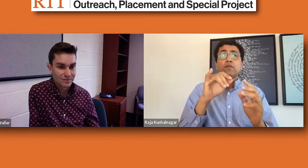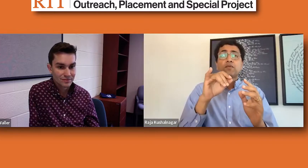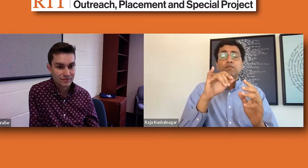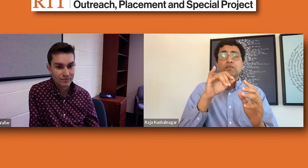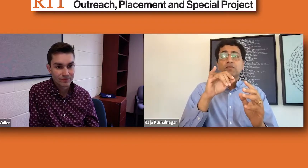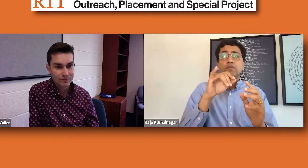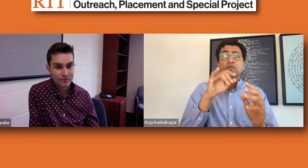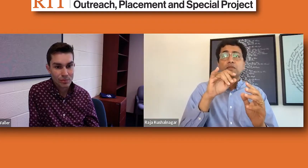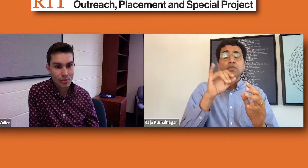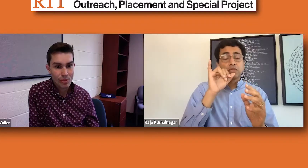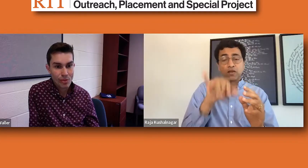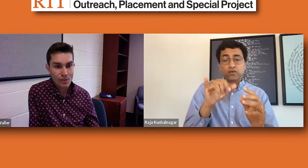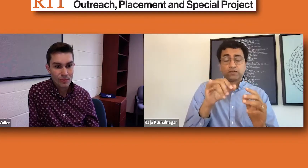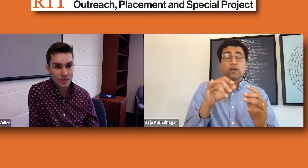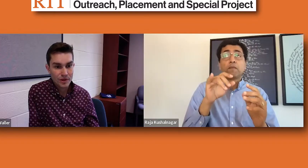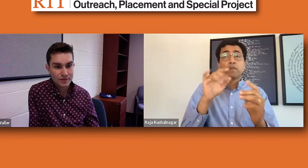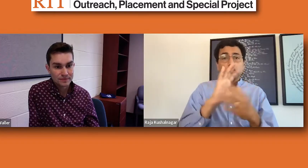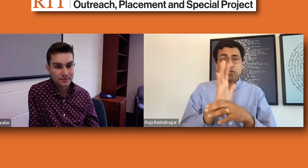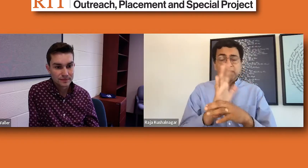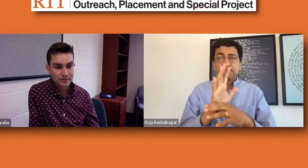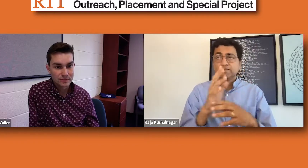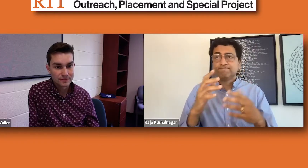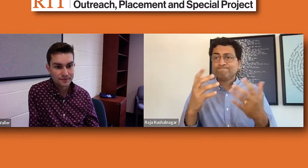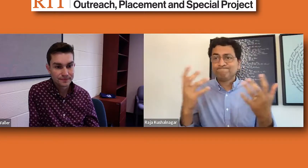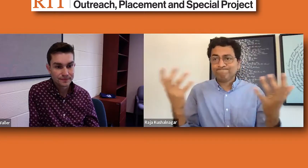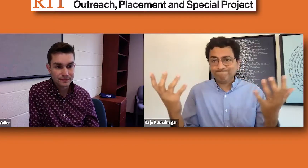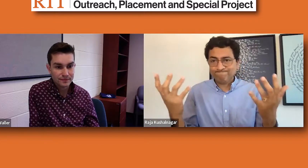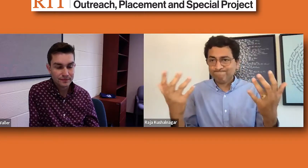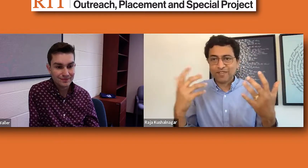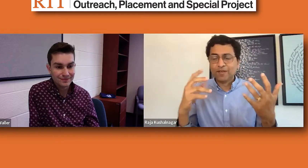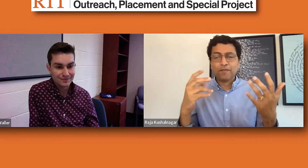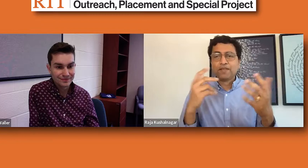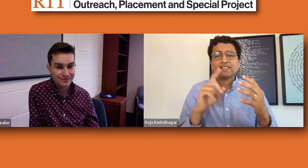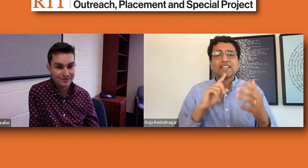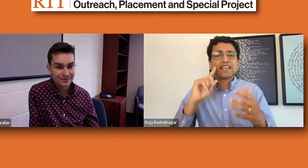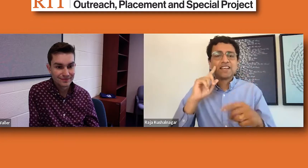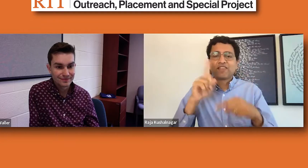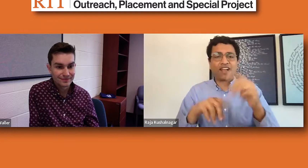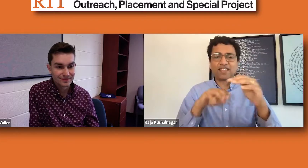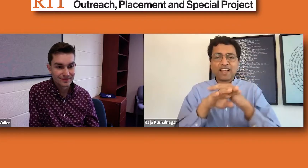auditory right. Speaking.